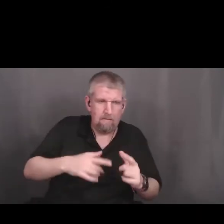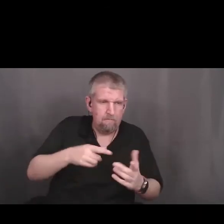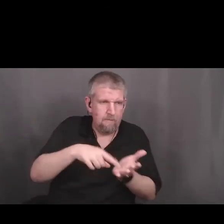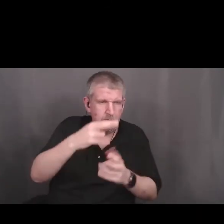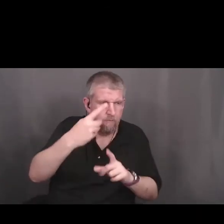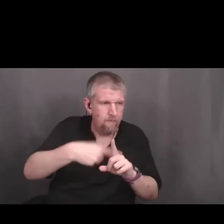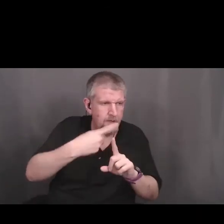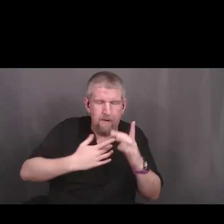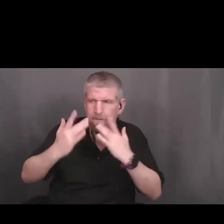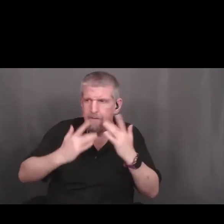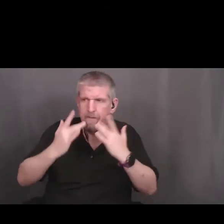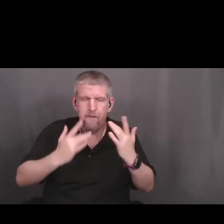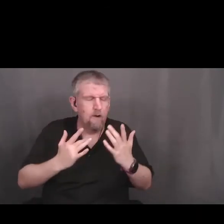That would be something we can assist with,